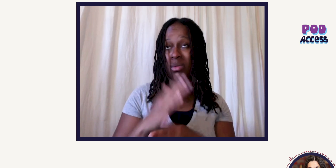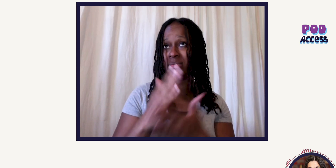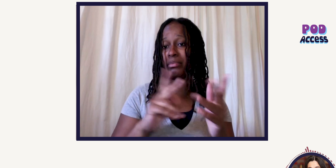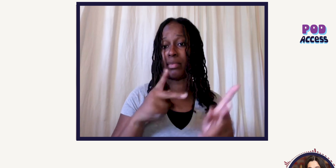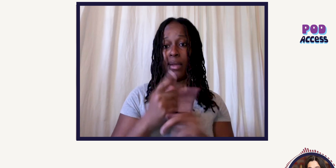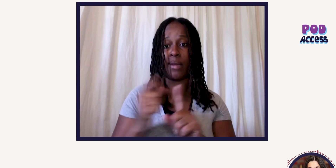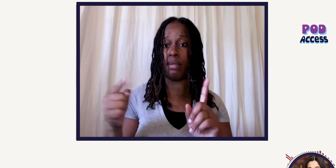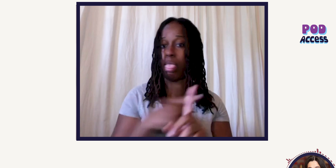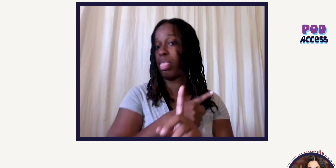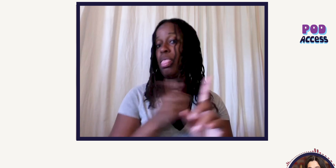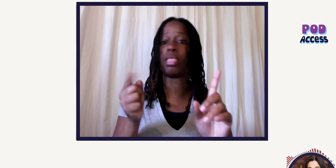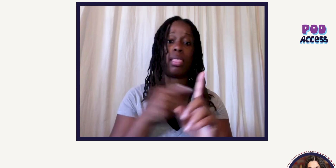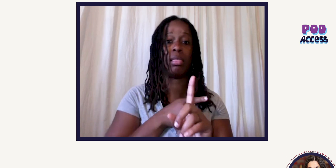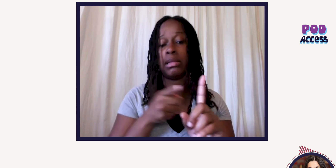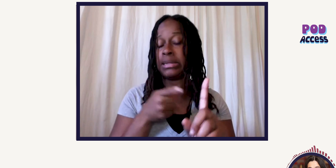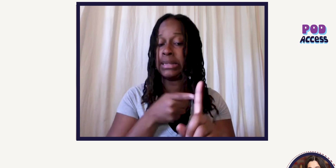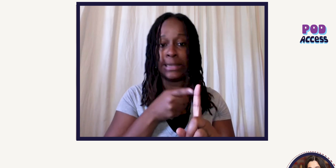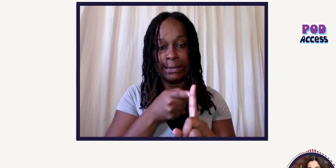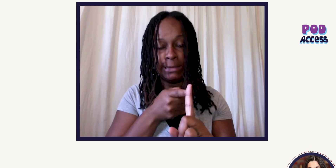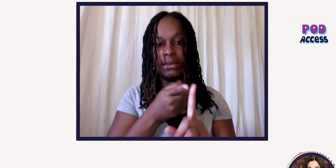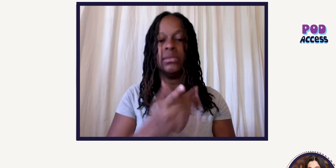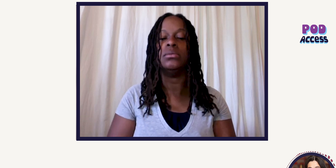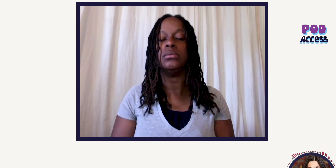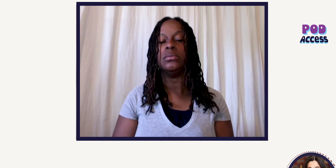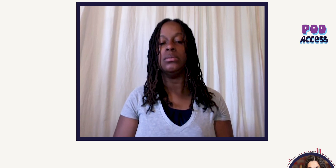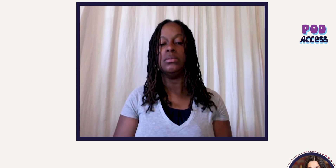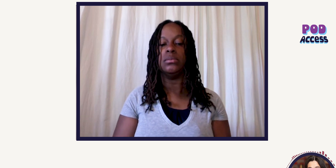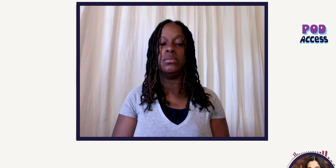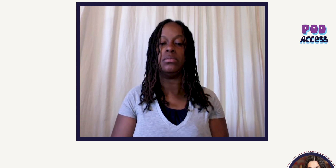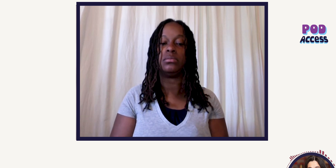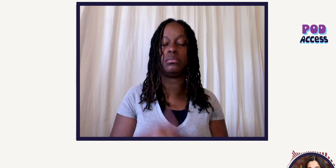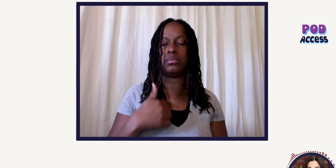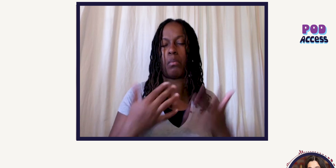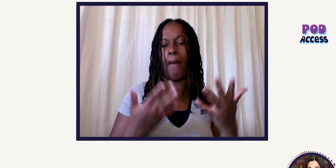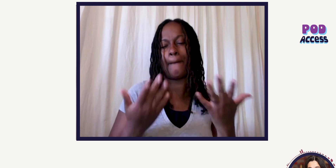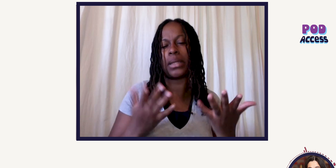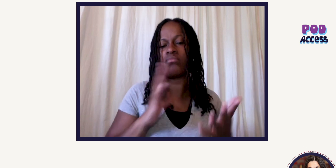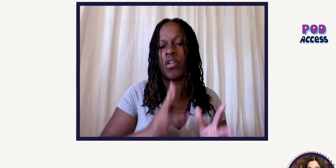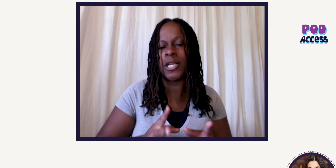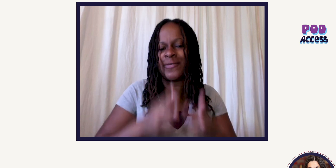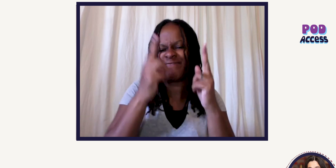I would probably cut out the random tangent in editing and try to slim it down to make the story really stick.